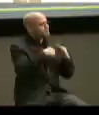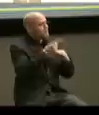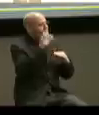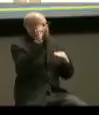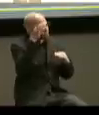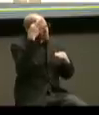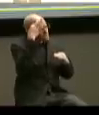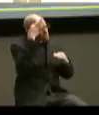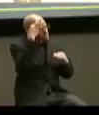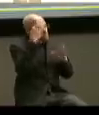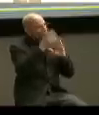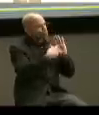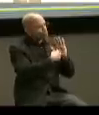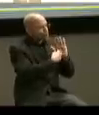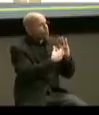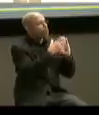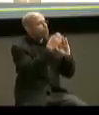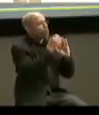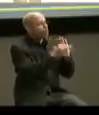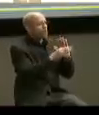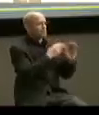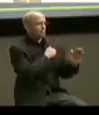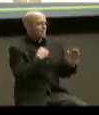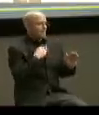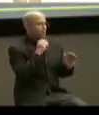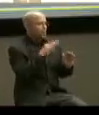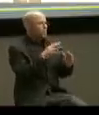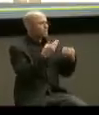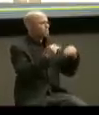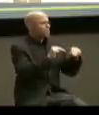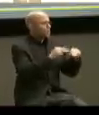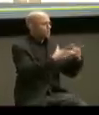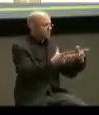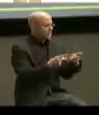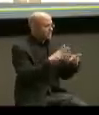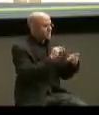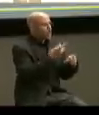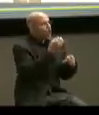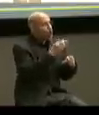ABOUT THE FEDERAL ROLE AS A MEMBER OF LOCAL MARKETPLACES, AS